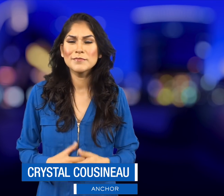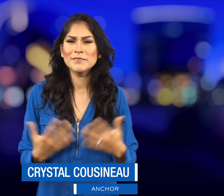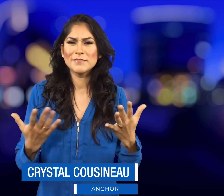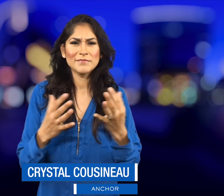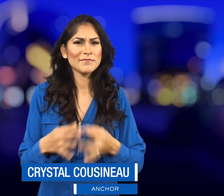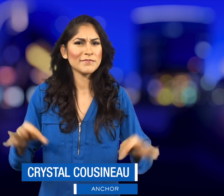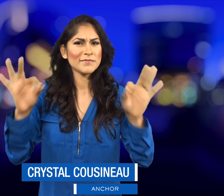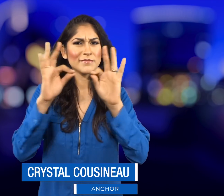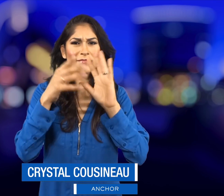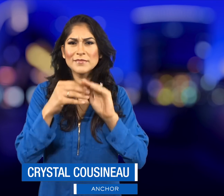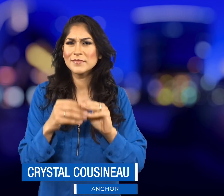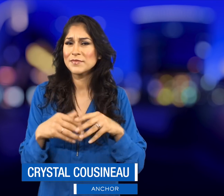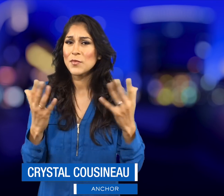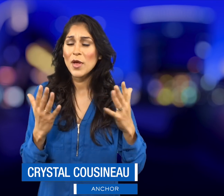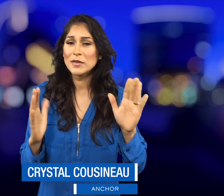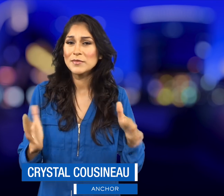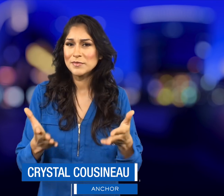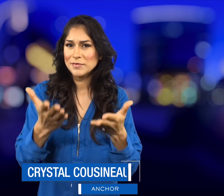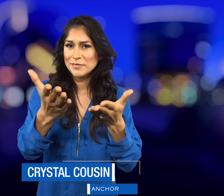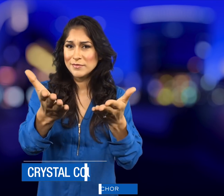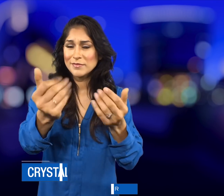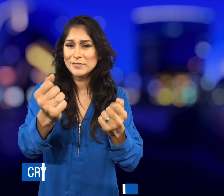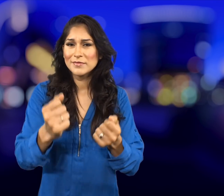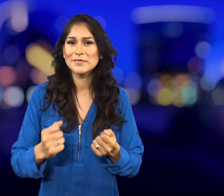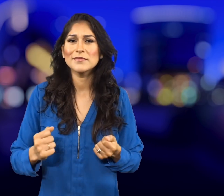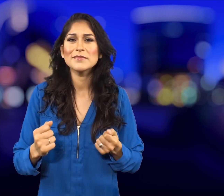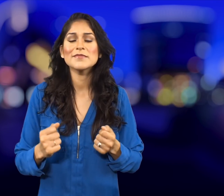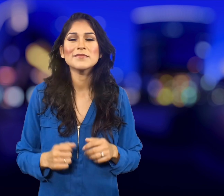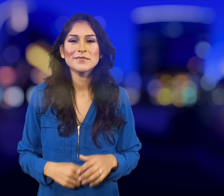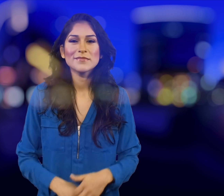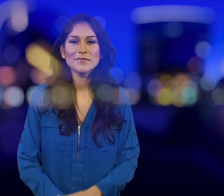Here are your top stories for the day.